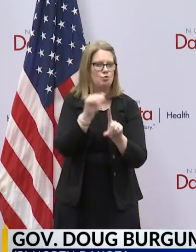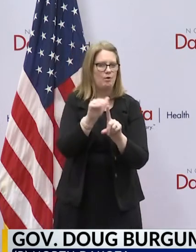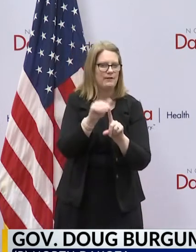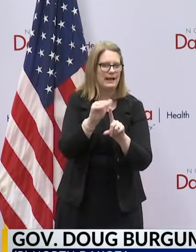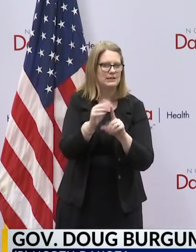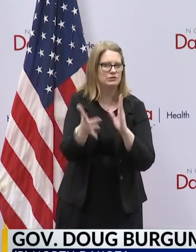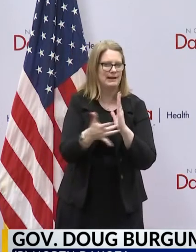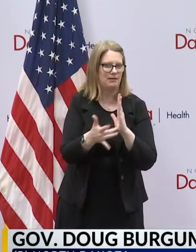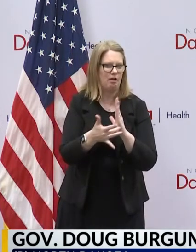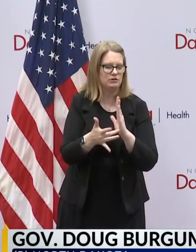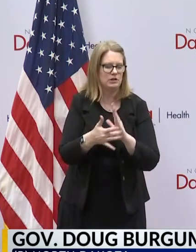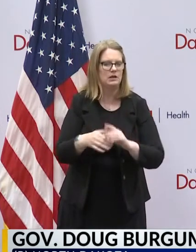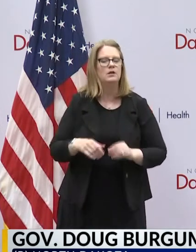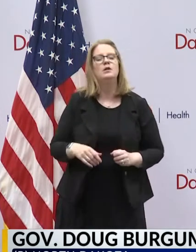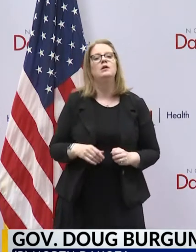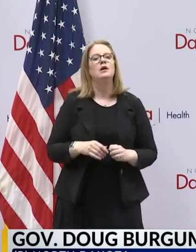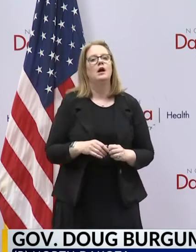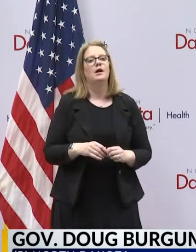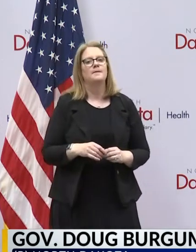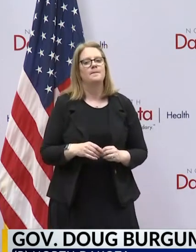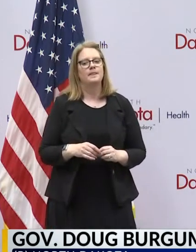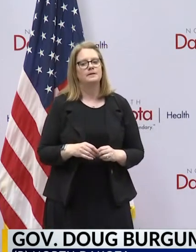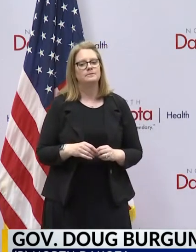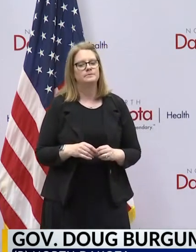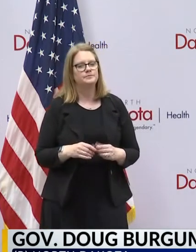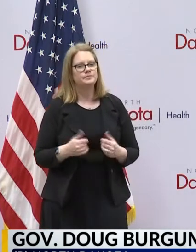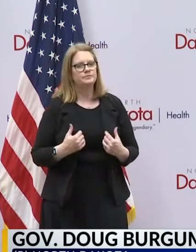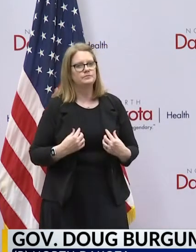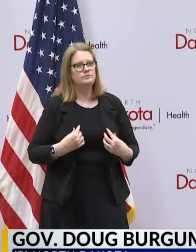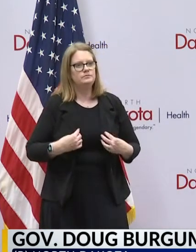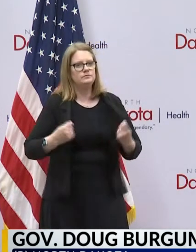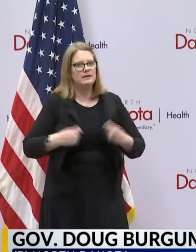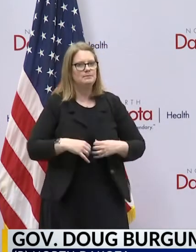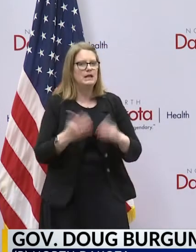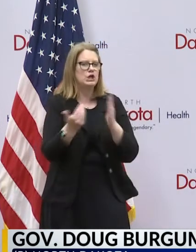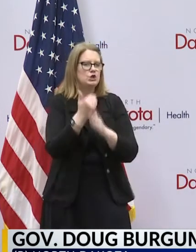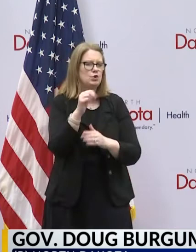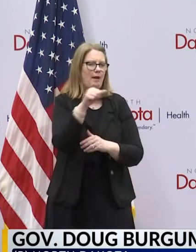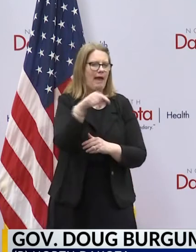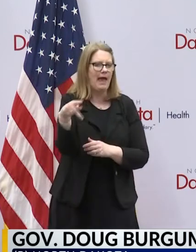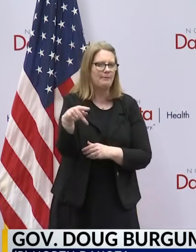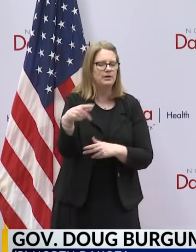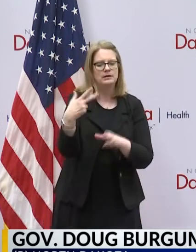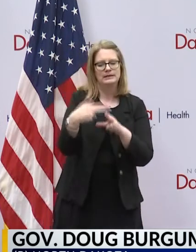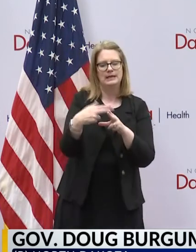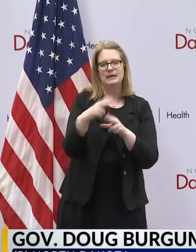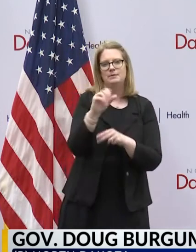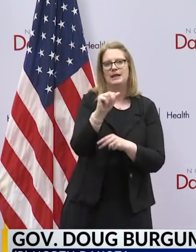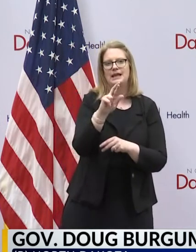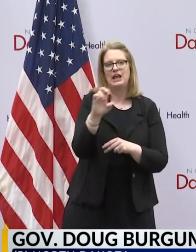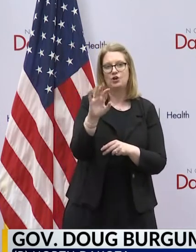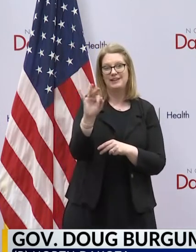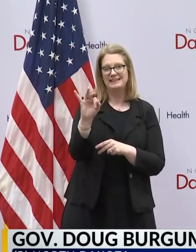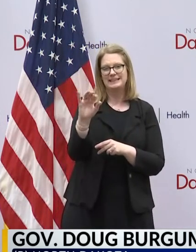FIRST THREE STATES TO UTILIZE THE EXPOSURE NOTIFICATION TECHNOLOGY. THIS IS GOING TO BE INCLUDE IN A